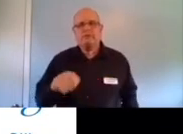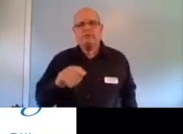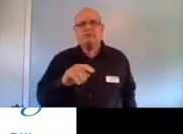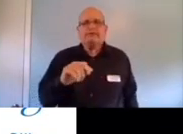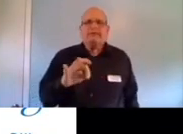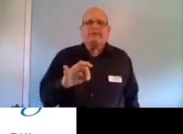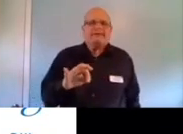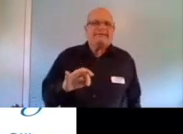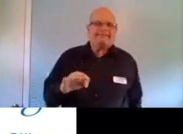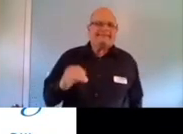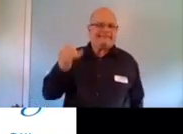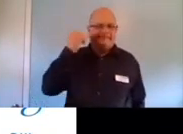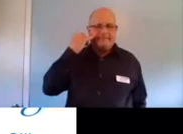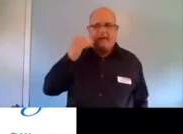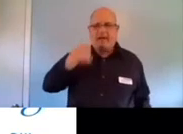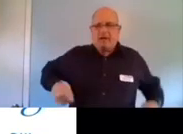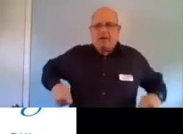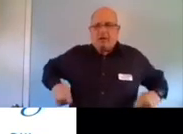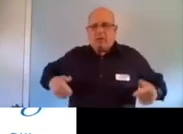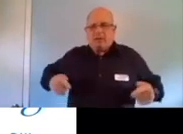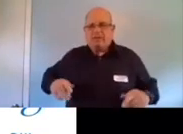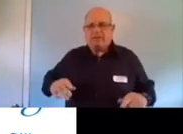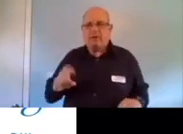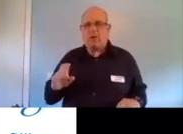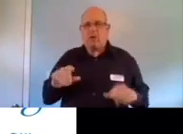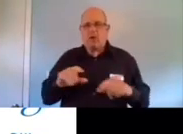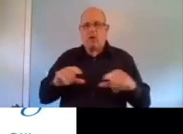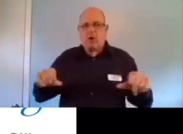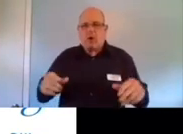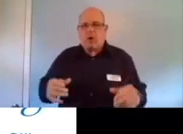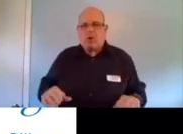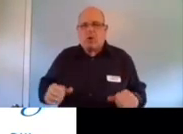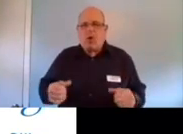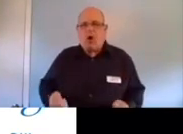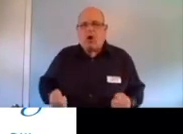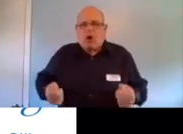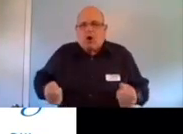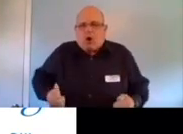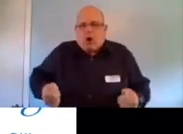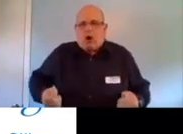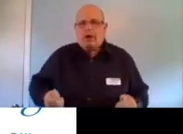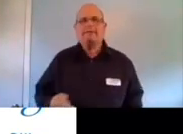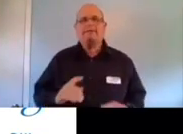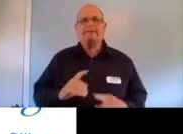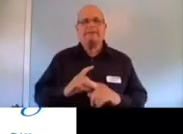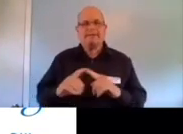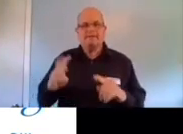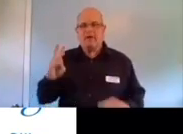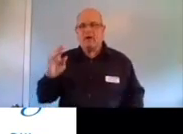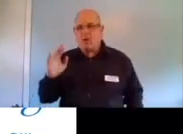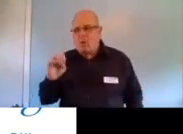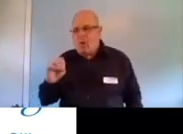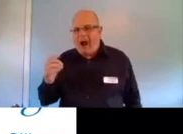to like the wheelchair versus the Walker, let's say there are lots of wires or something